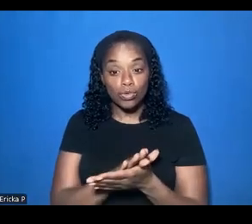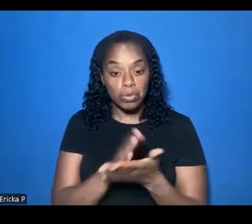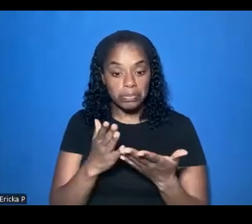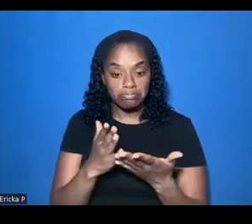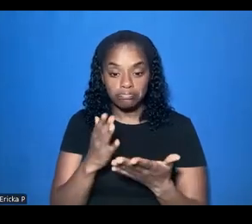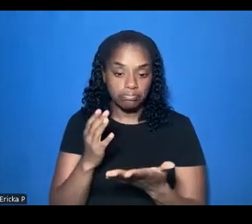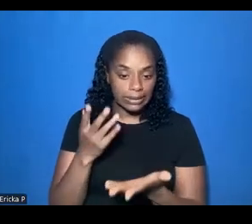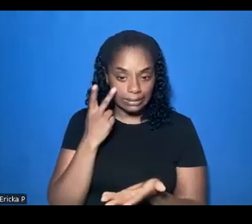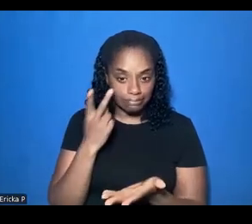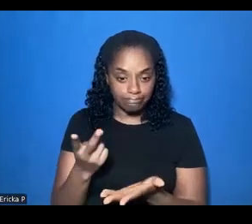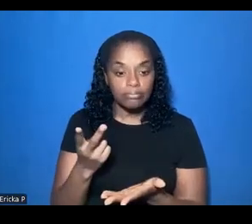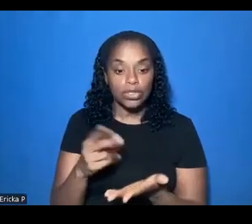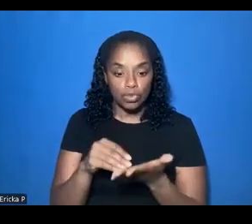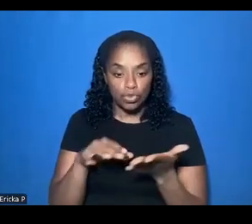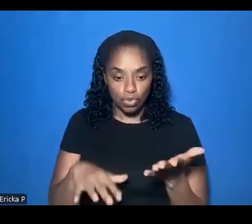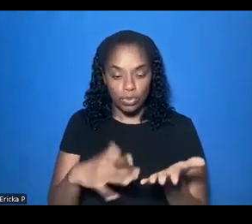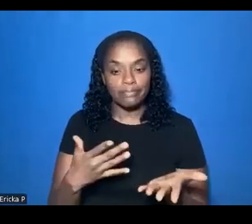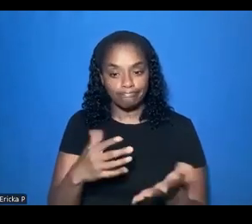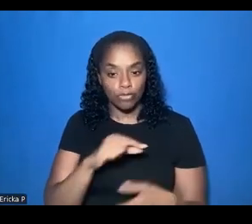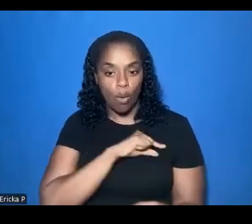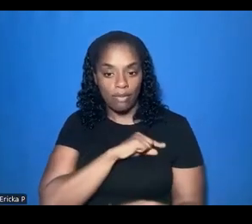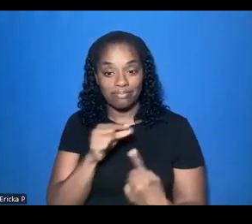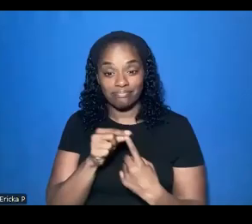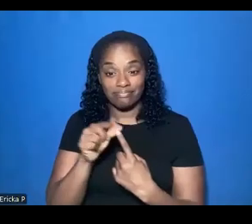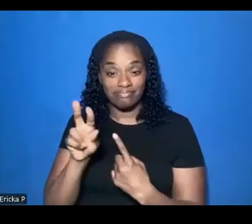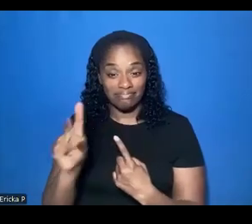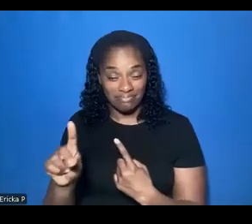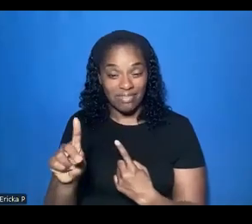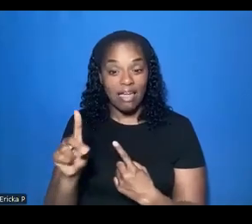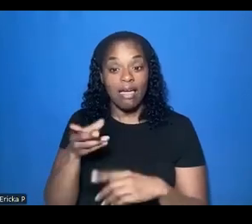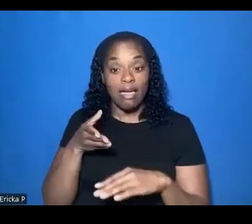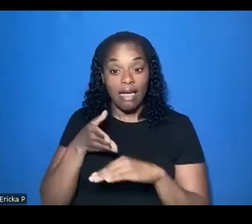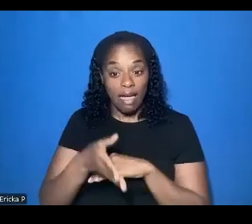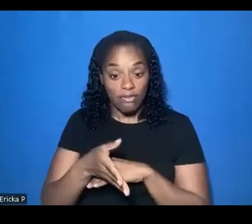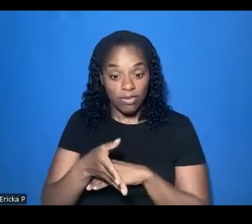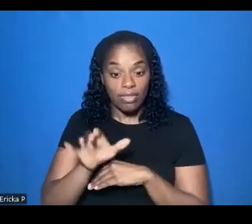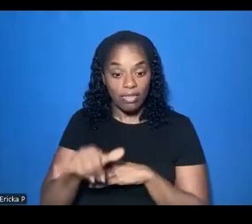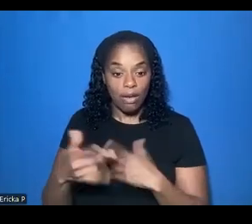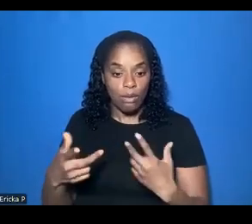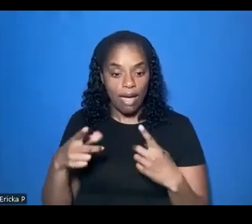they have a yearly IEP. However, keep in mind that parents or the school